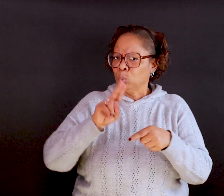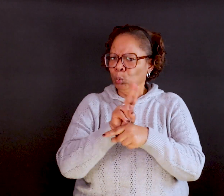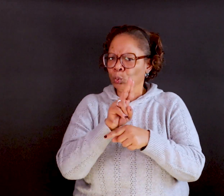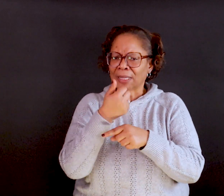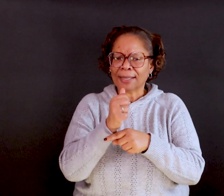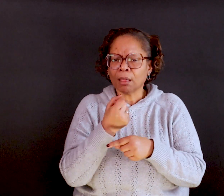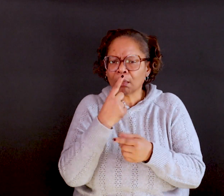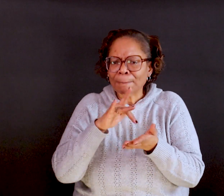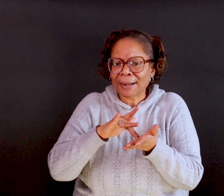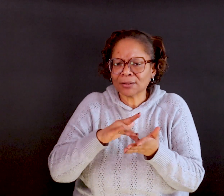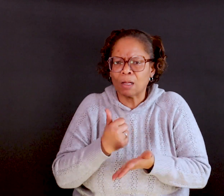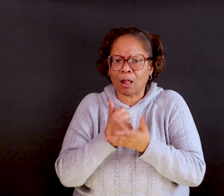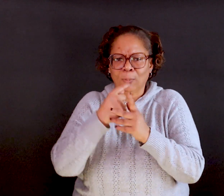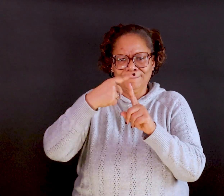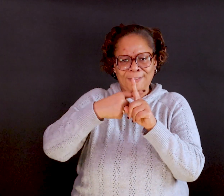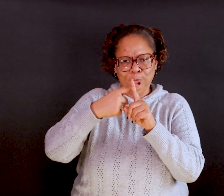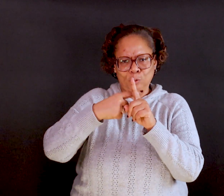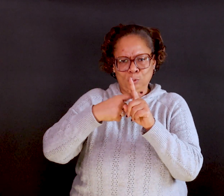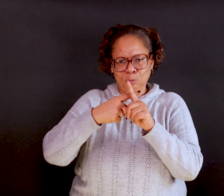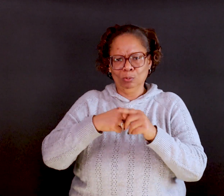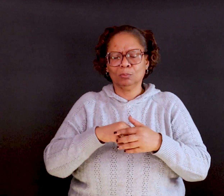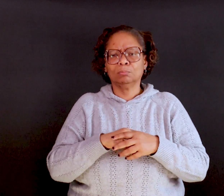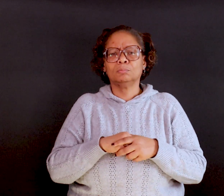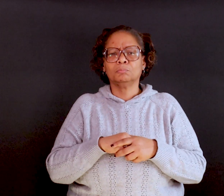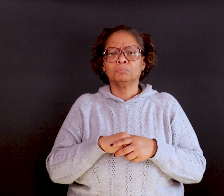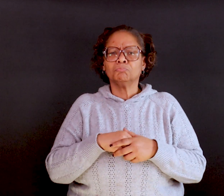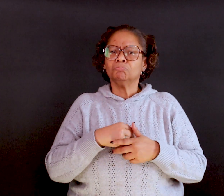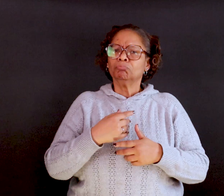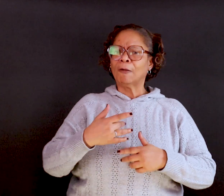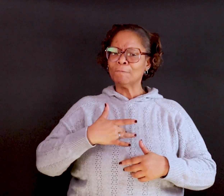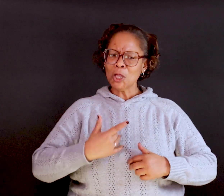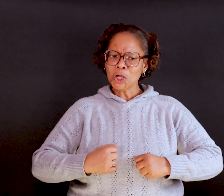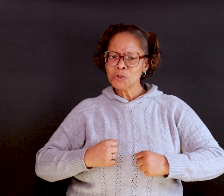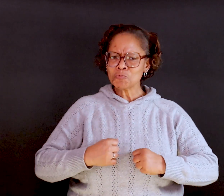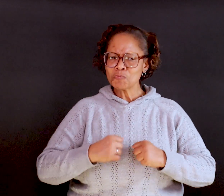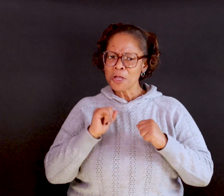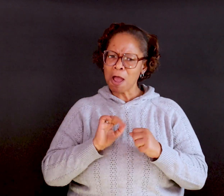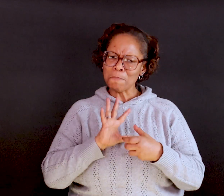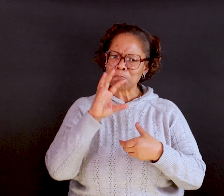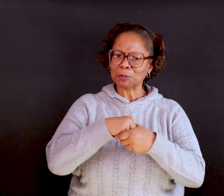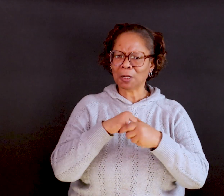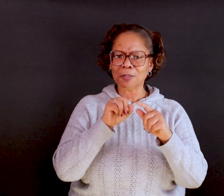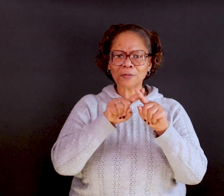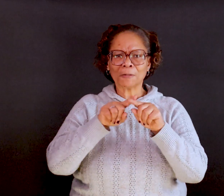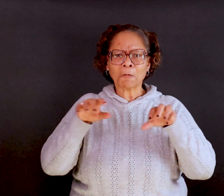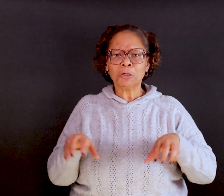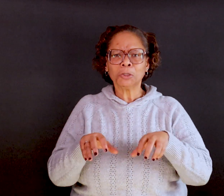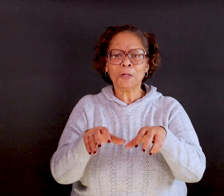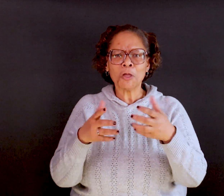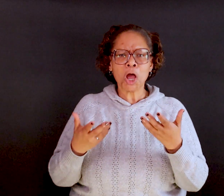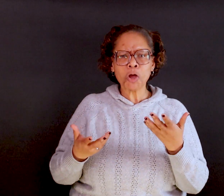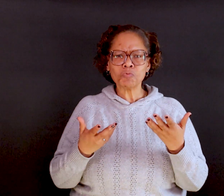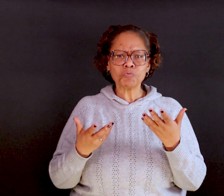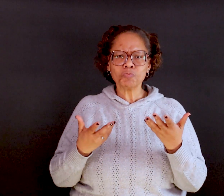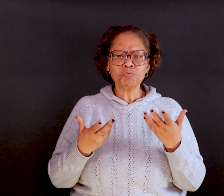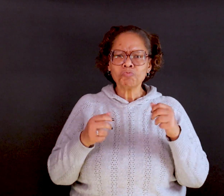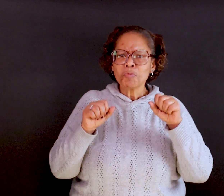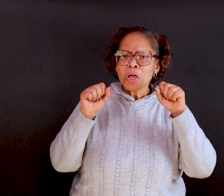Without the use of fever reducing medication and they are well enough to participate in routine activities.